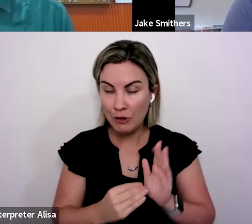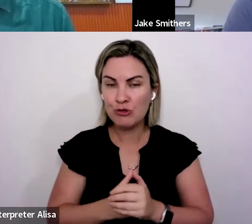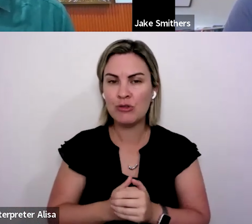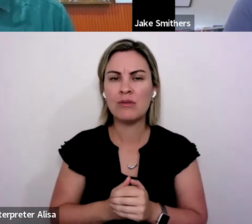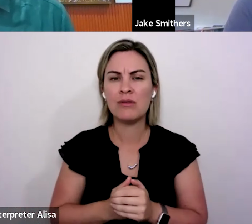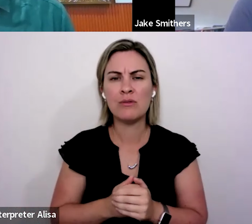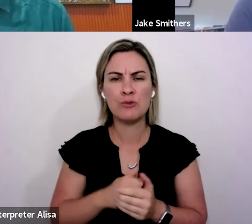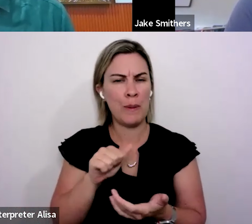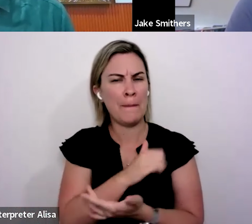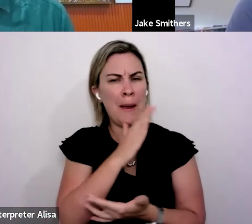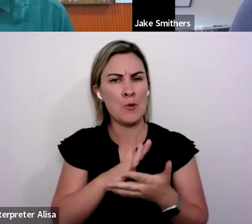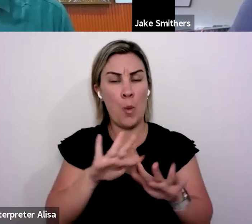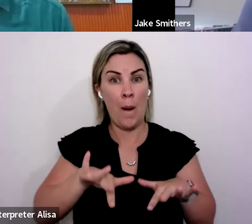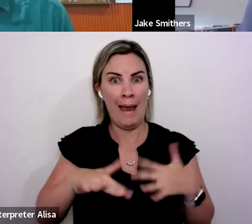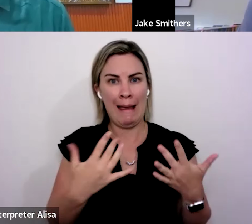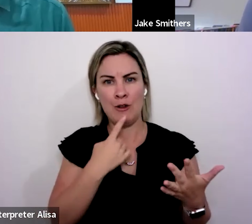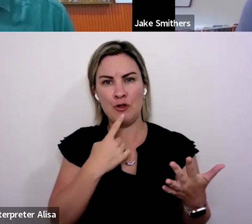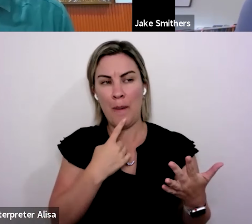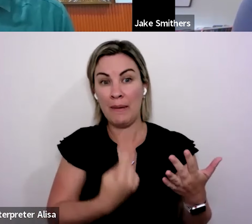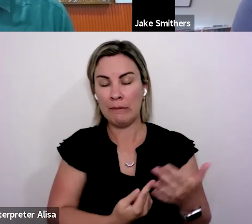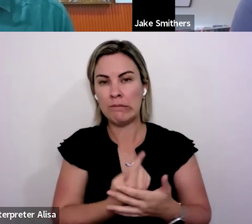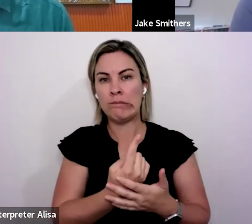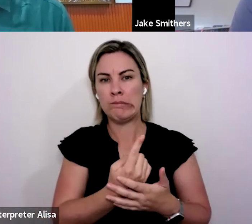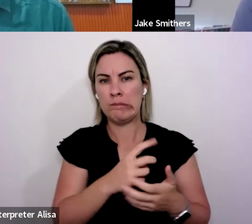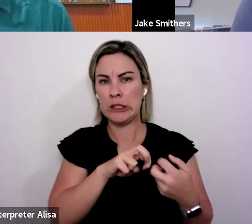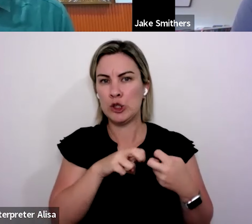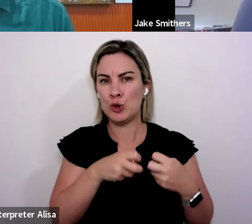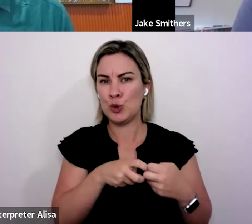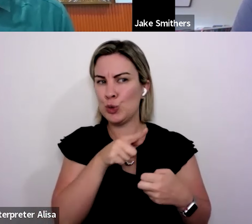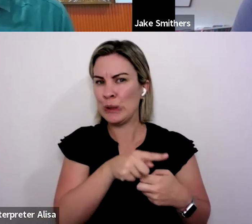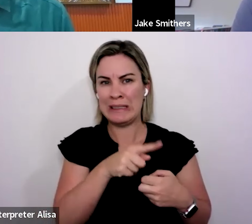of contentious issues of people not following protocols has been checked.